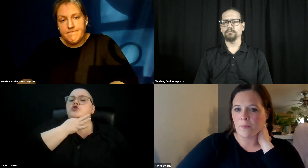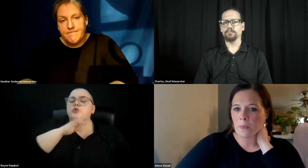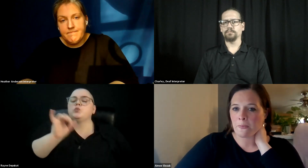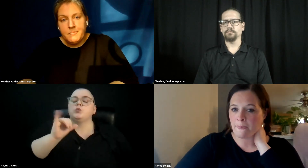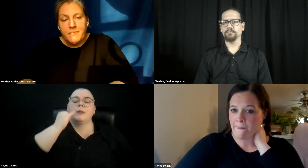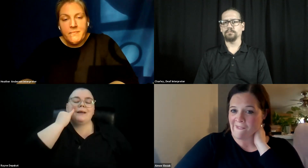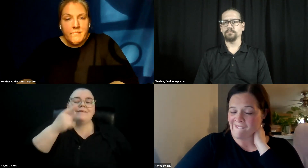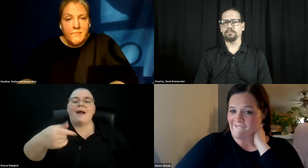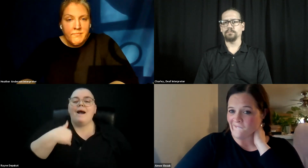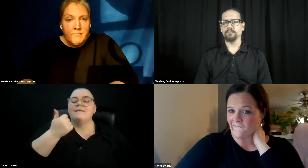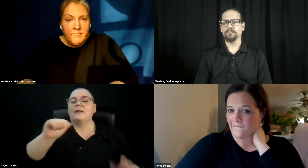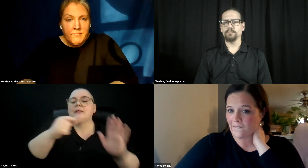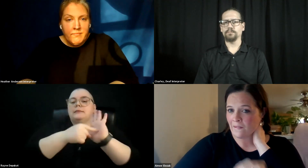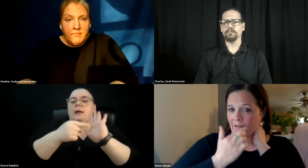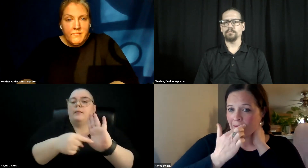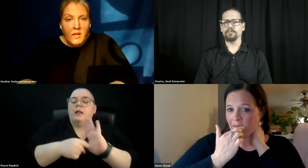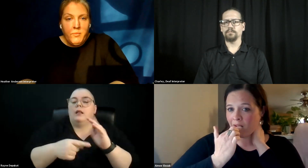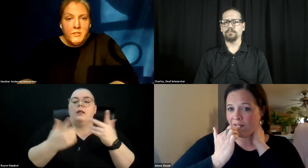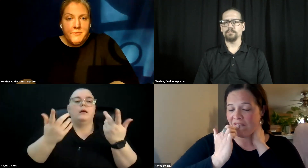Hmm,